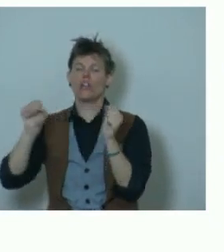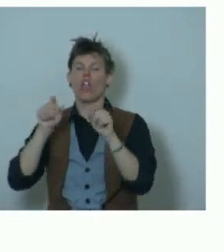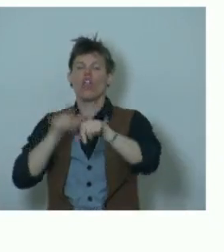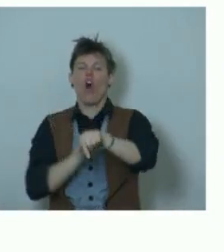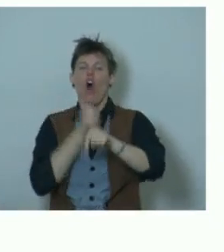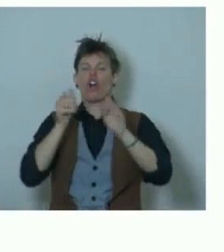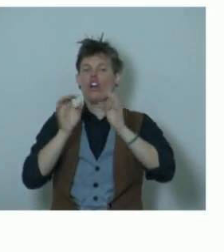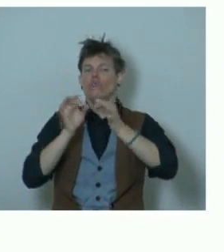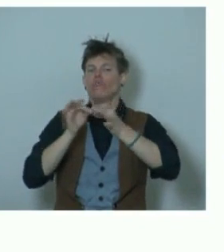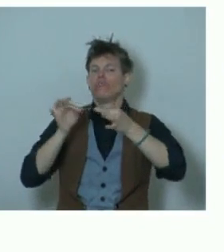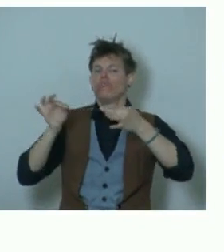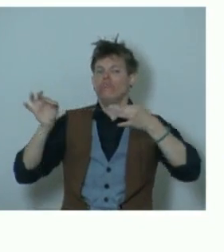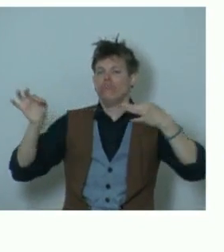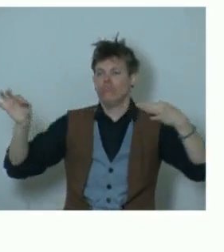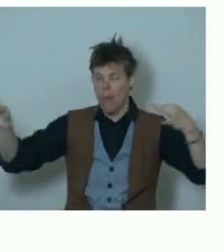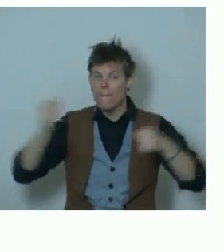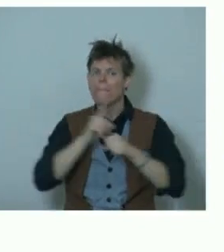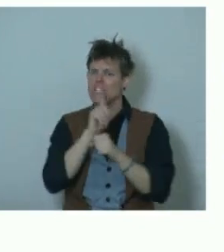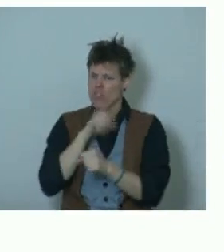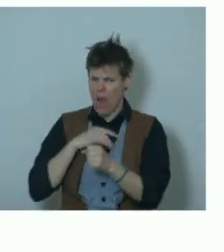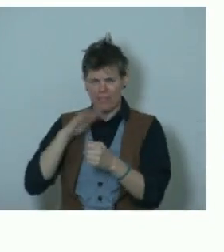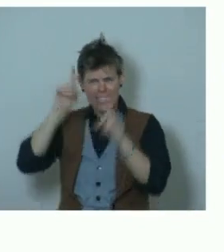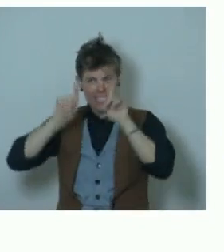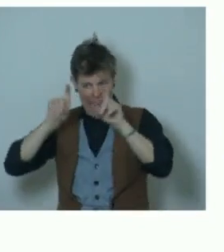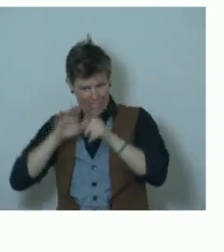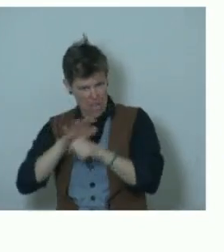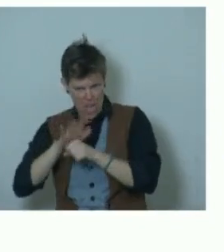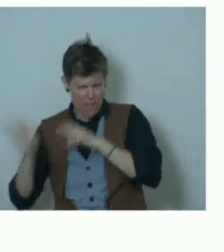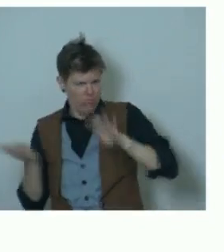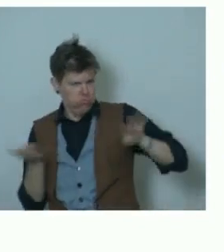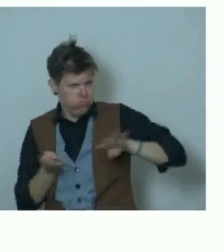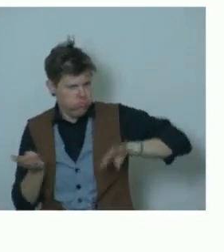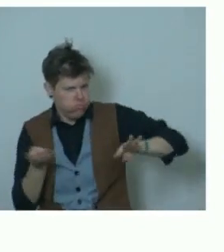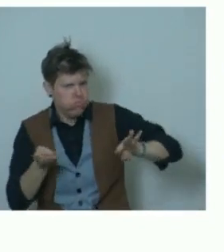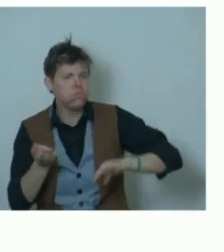OUR DOUBLING RATE, WE WANT TO CONTINUE TO MAINTAIN.